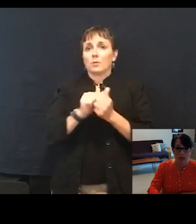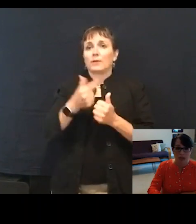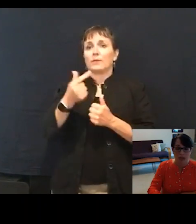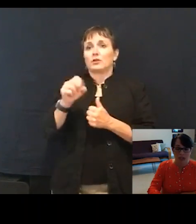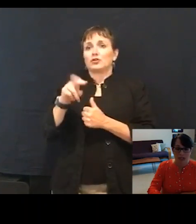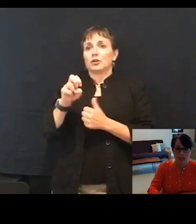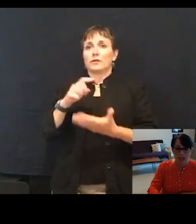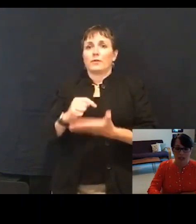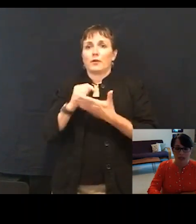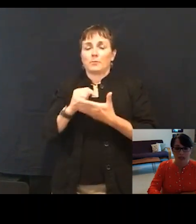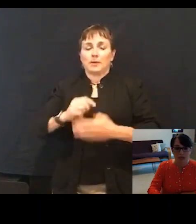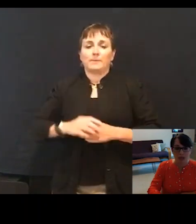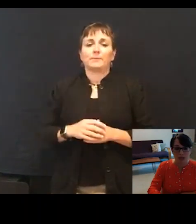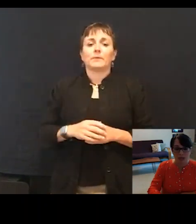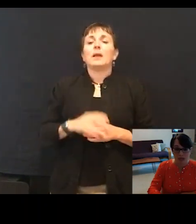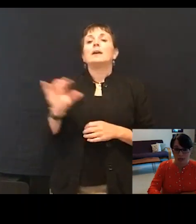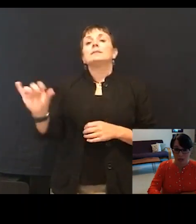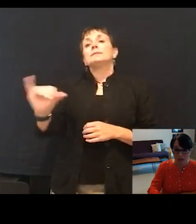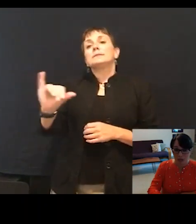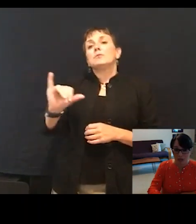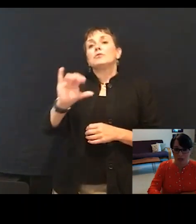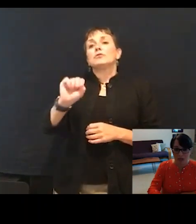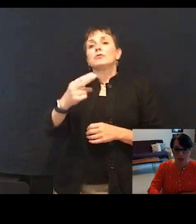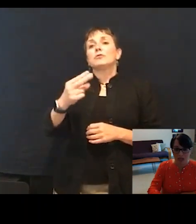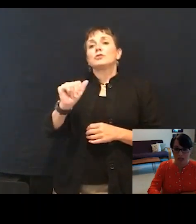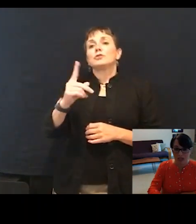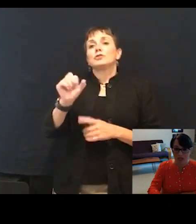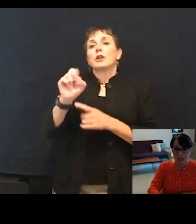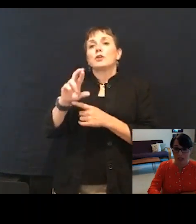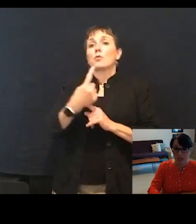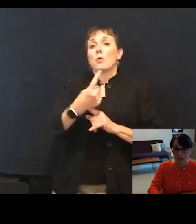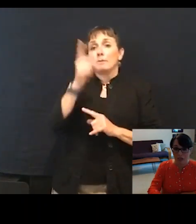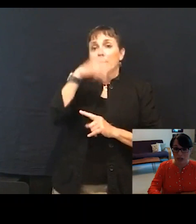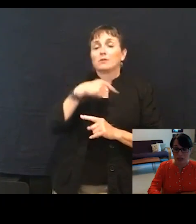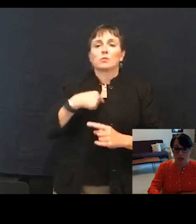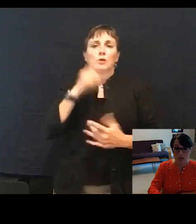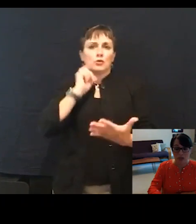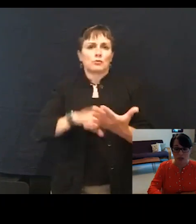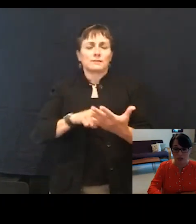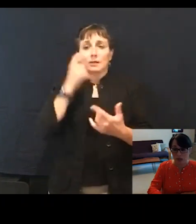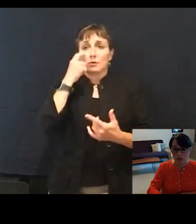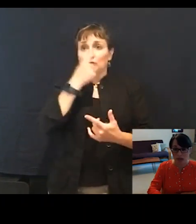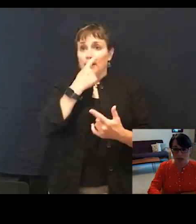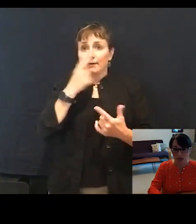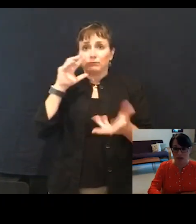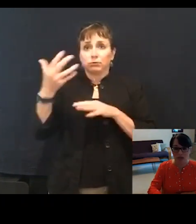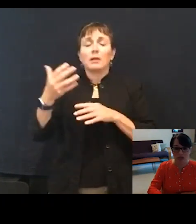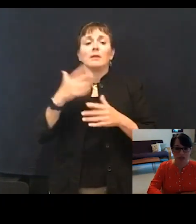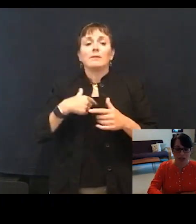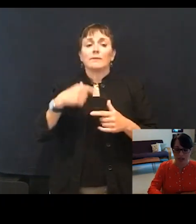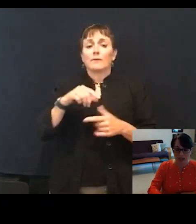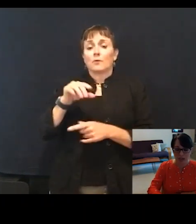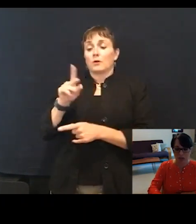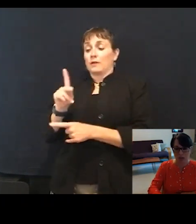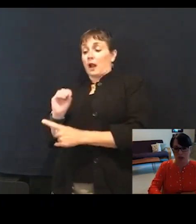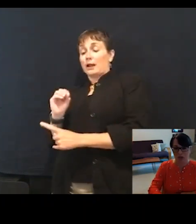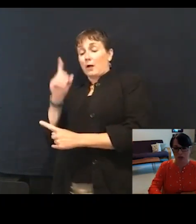we did see that the retinal dysfunction in the myosin 7A knockout mice was very mild. So it's not going to be a useful outcome